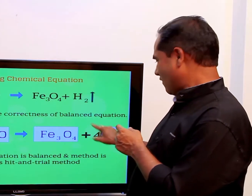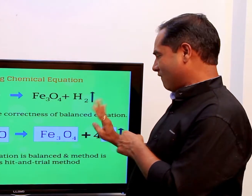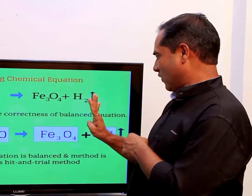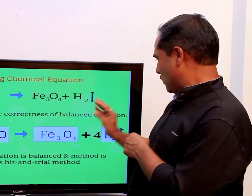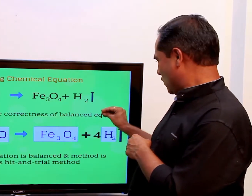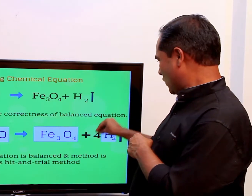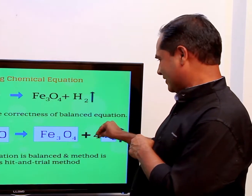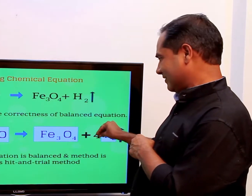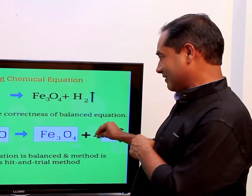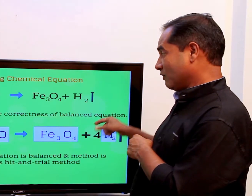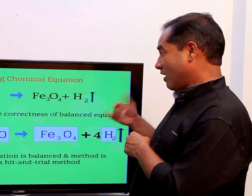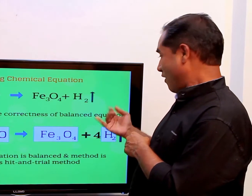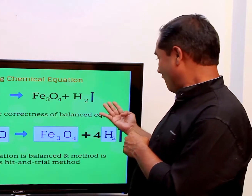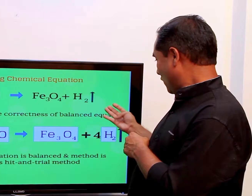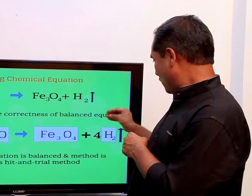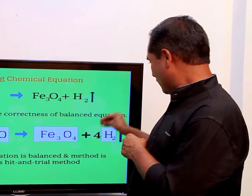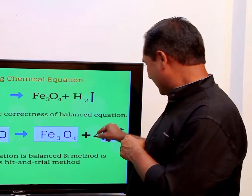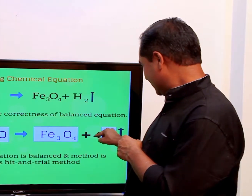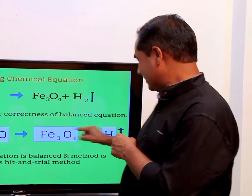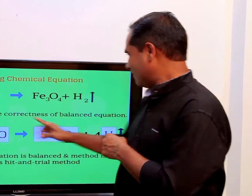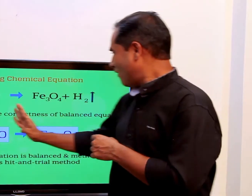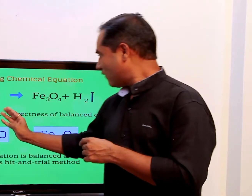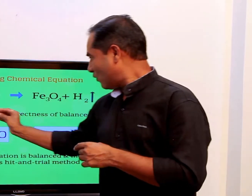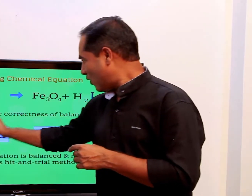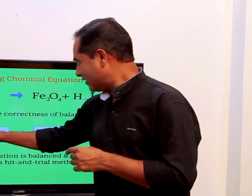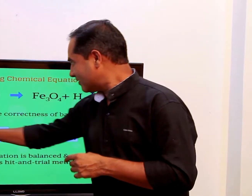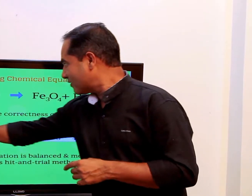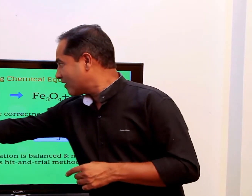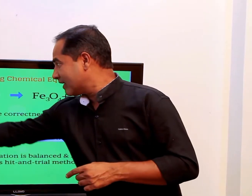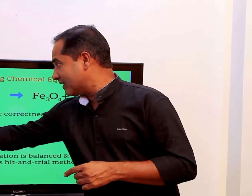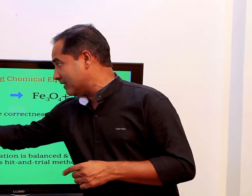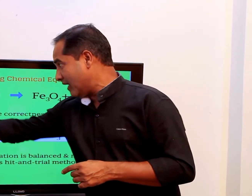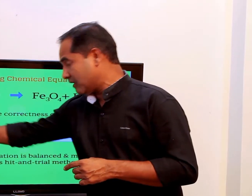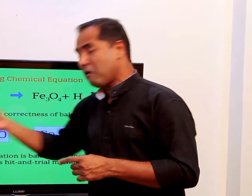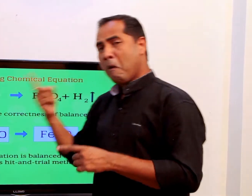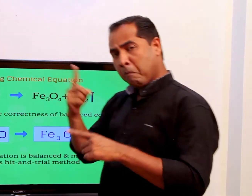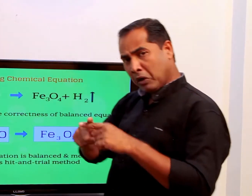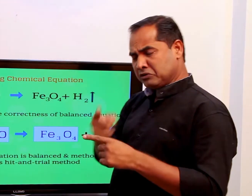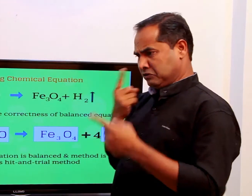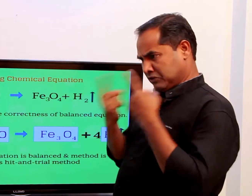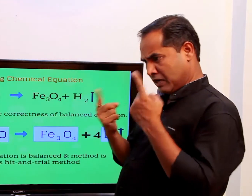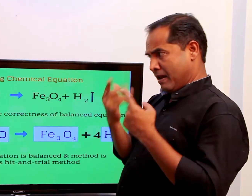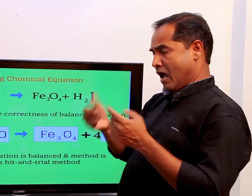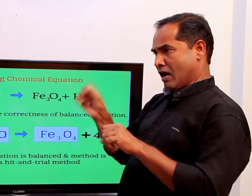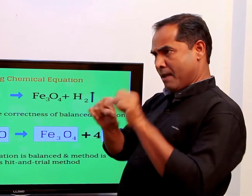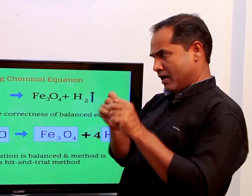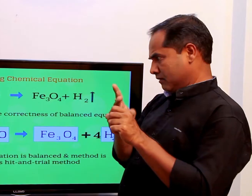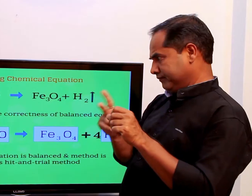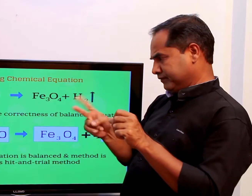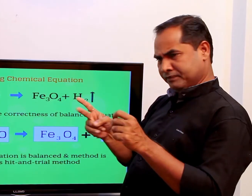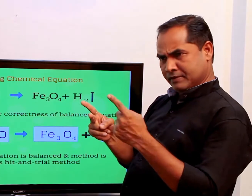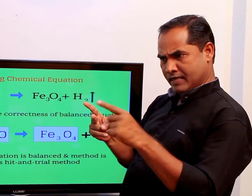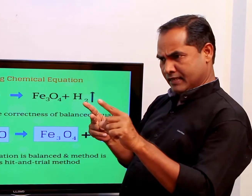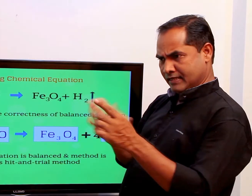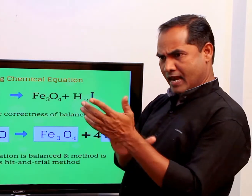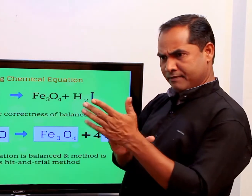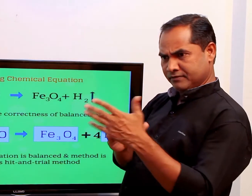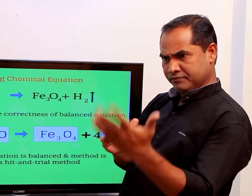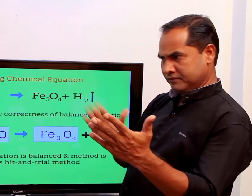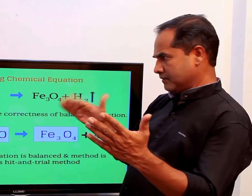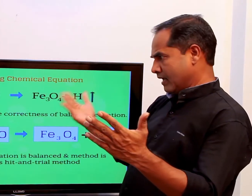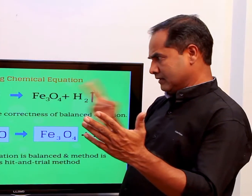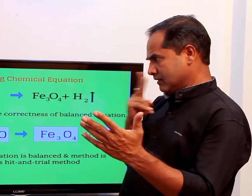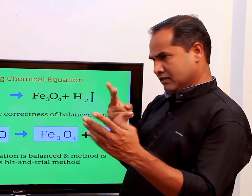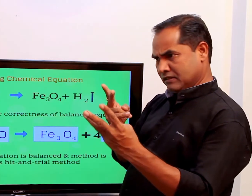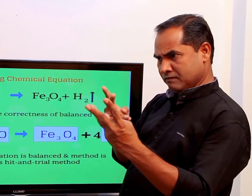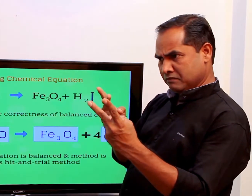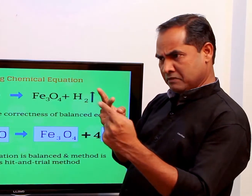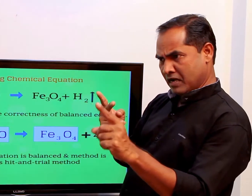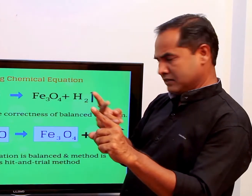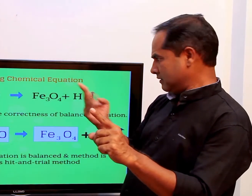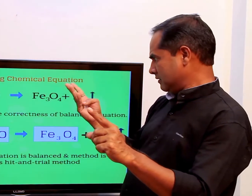as well. Now after doing all this let's check if the equation is balanced.